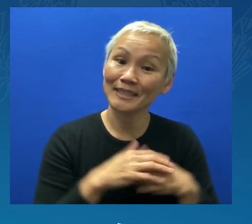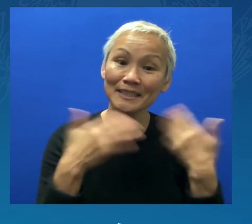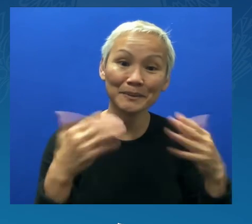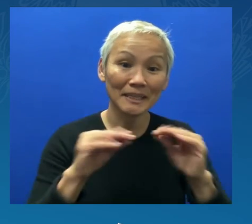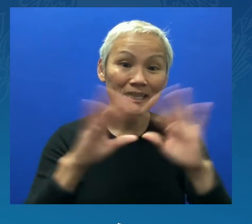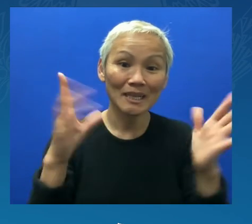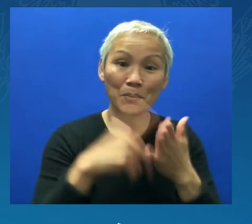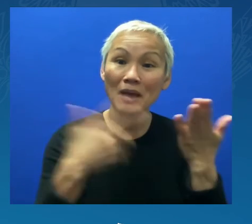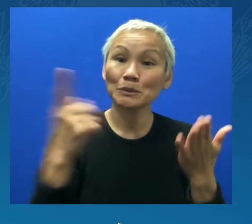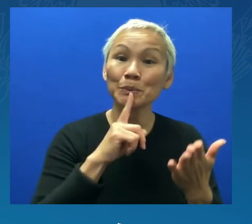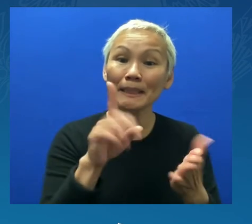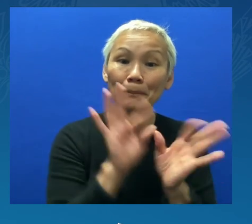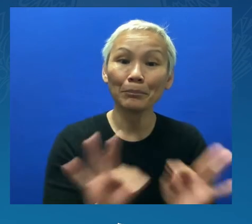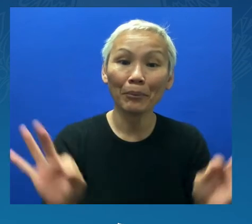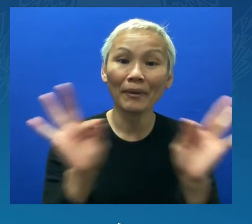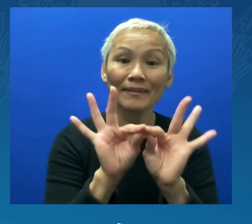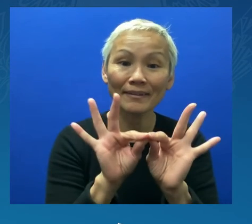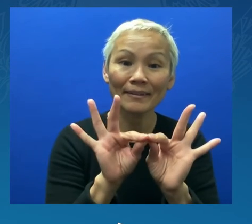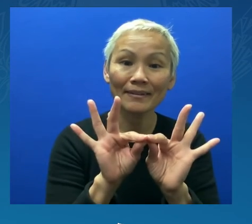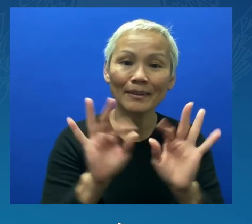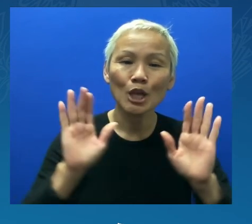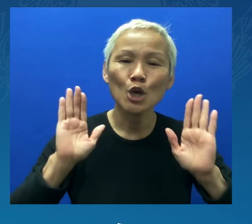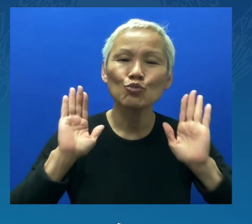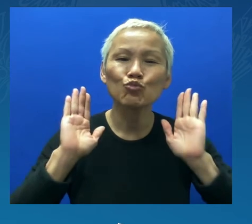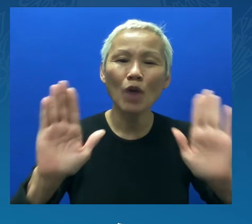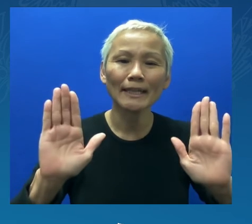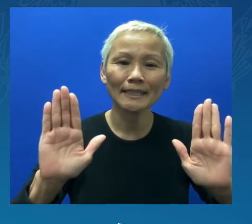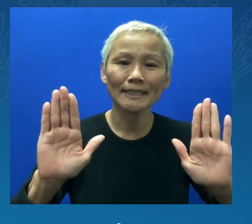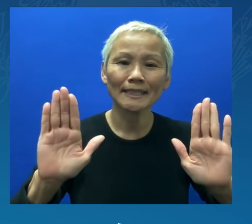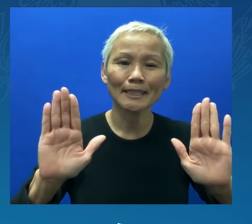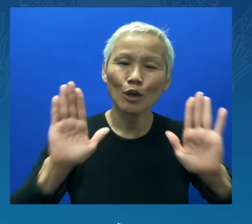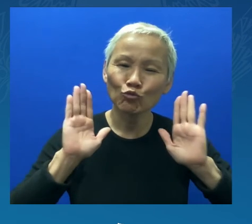great, great, great reminder of the power of coalition building.